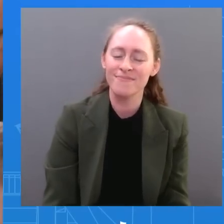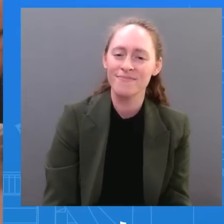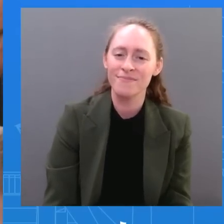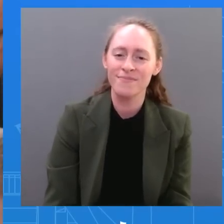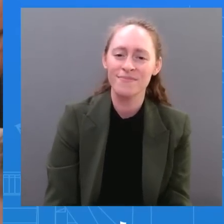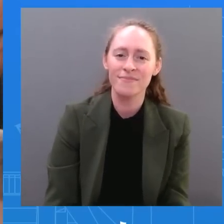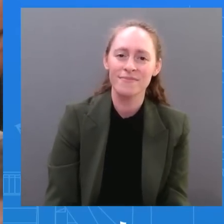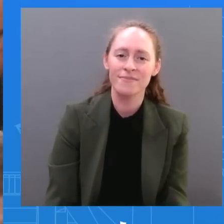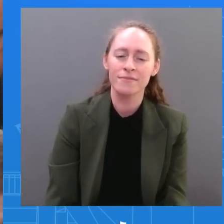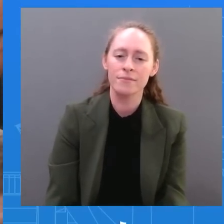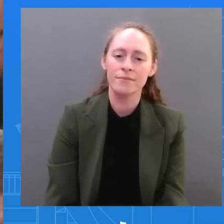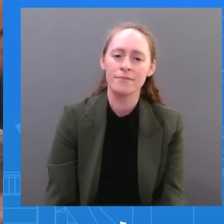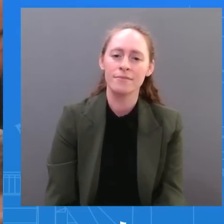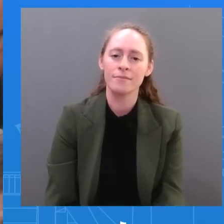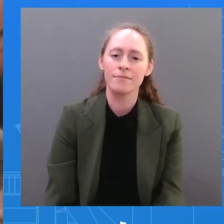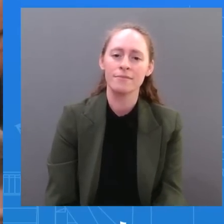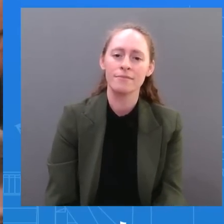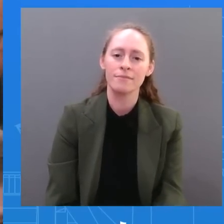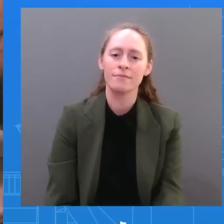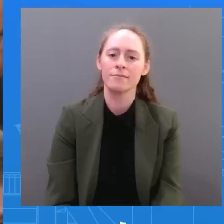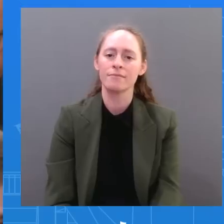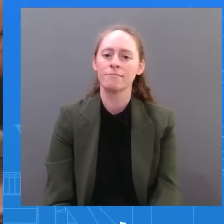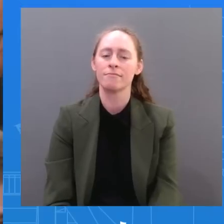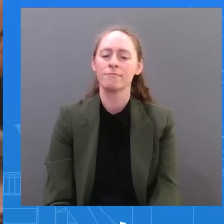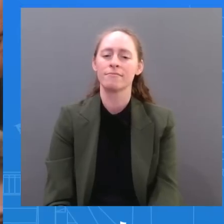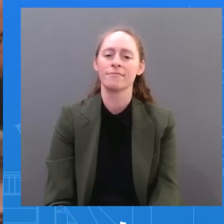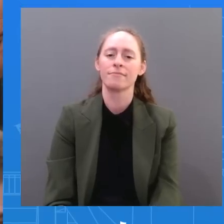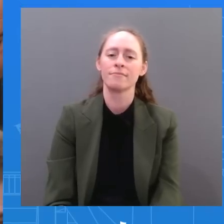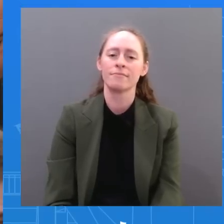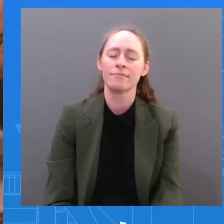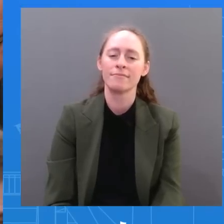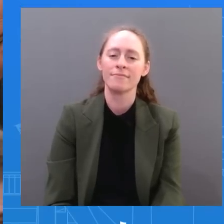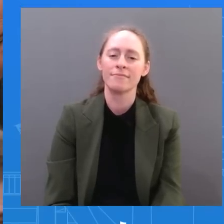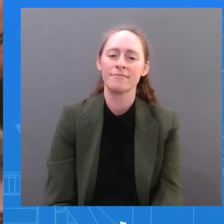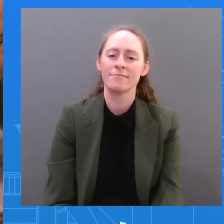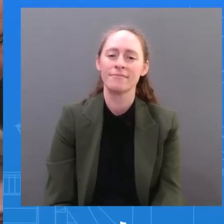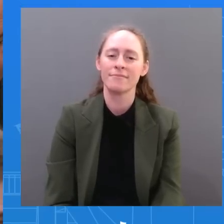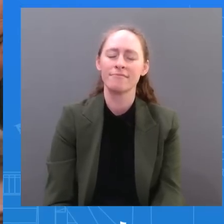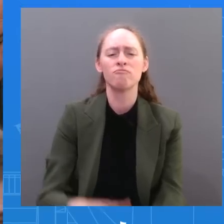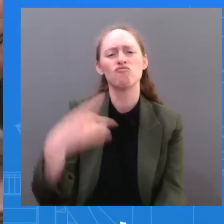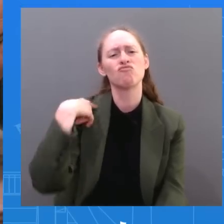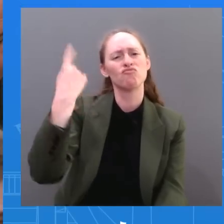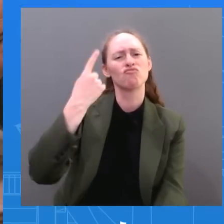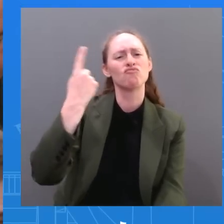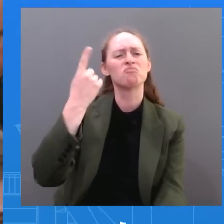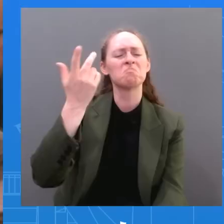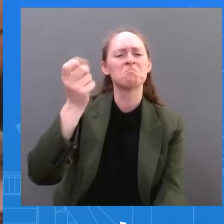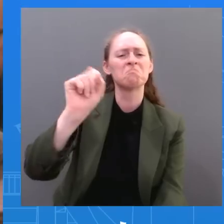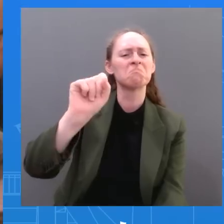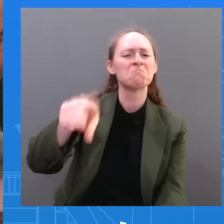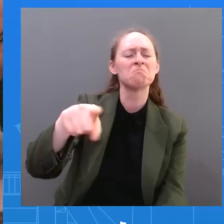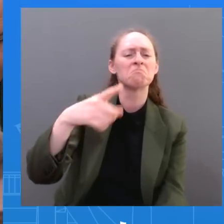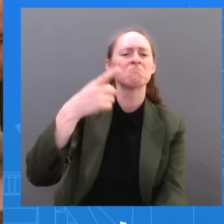basically have stalled, but I want to ask about the EQUAL Act legislation to end the disparity between crack and powder cocaine.